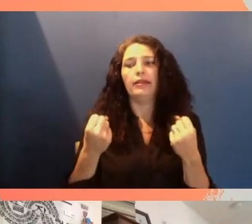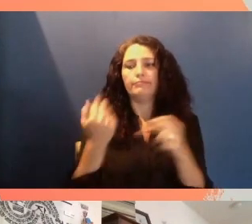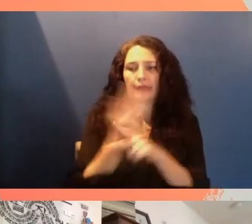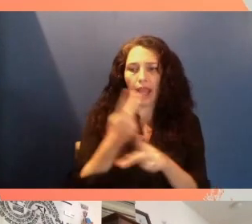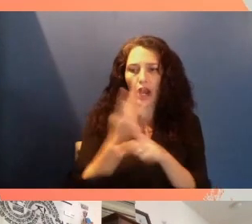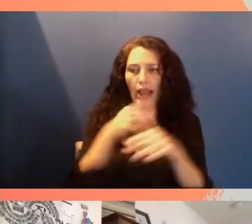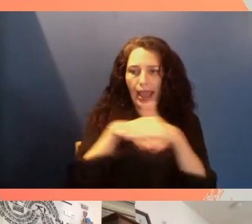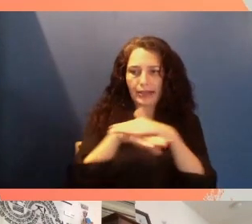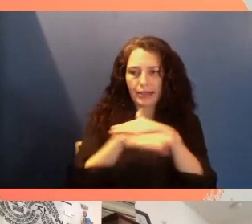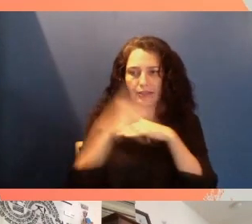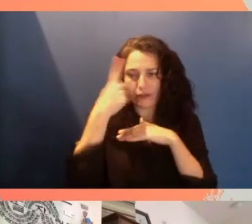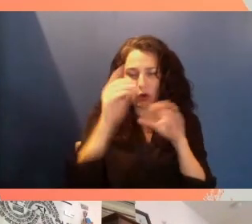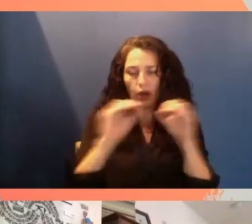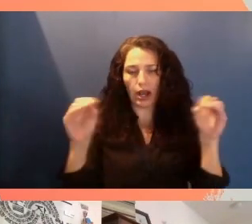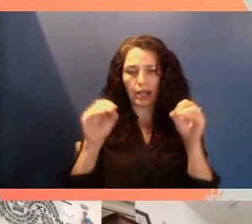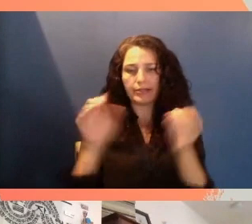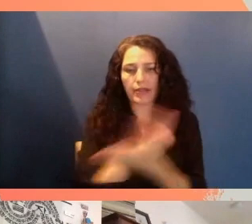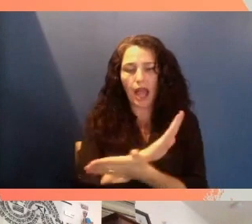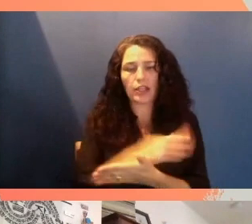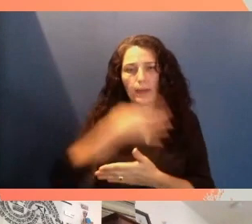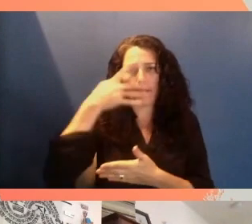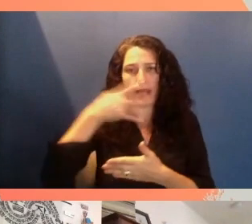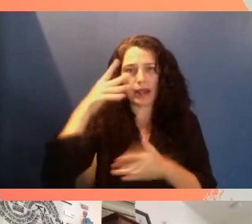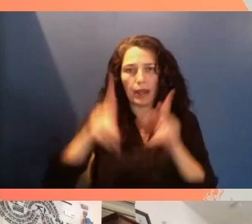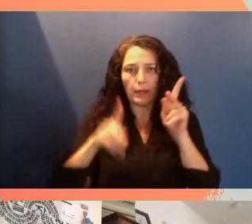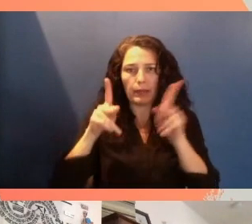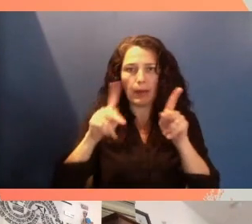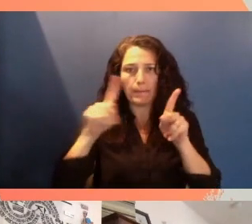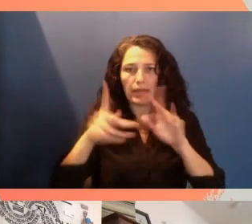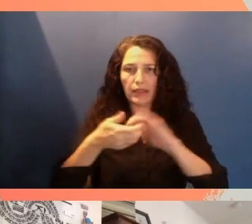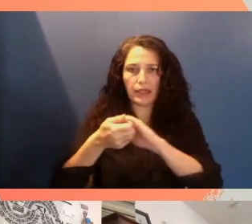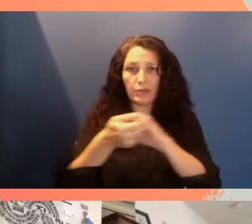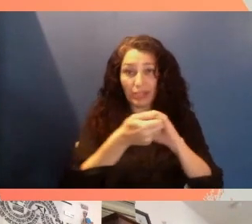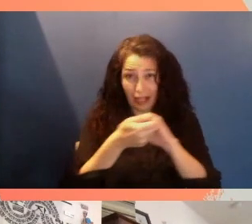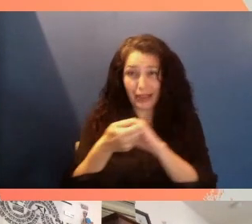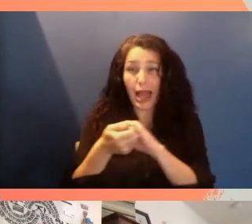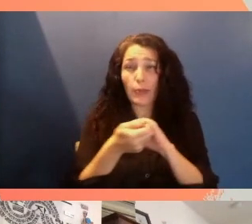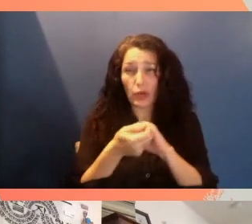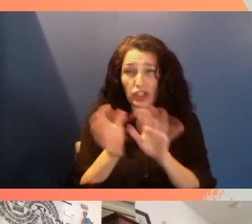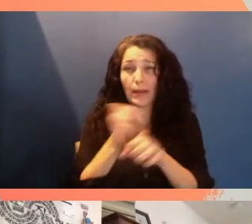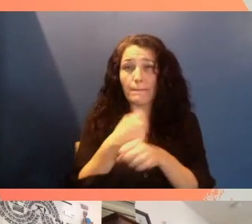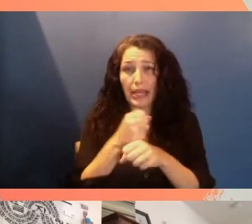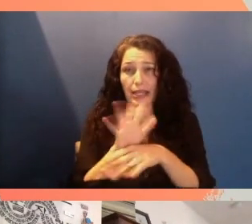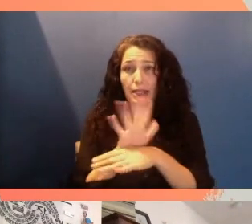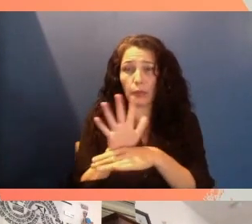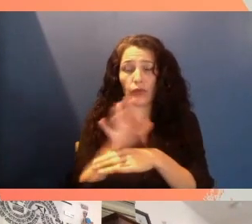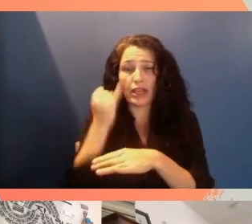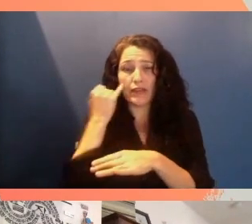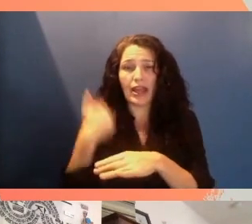I make the film in a very collaborative way. When every time I have a rough patch,